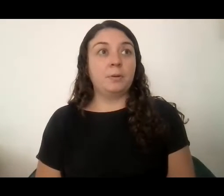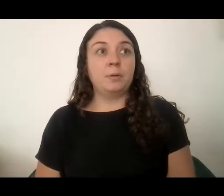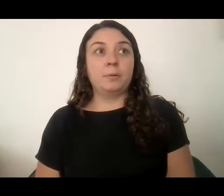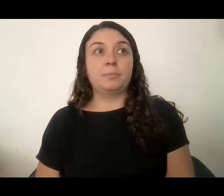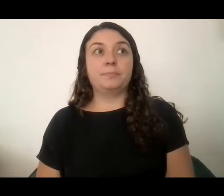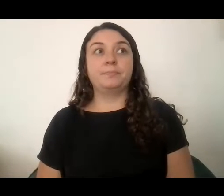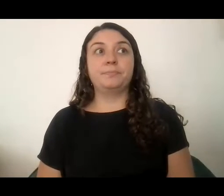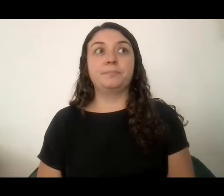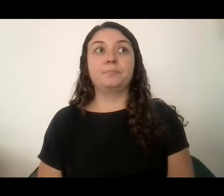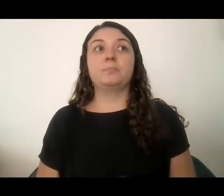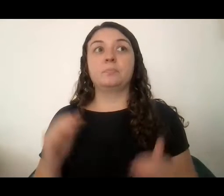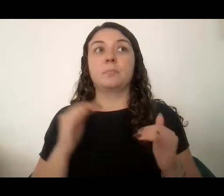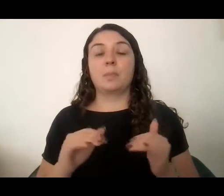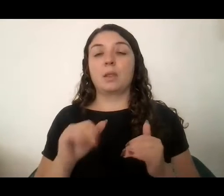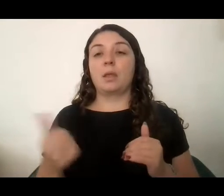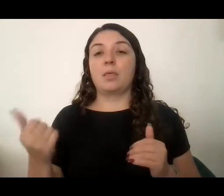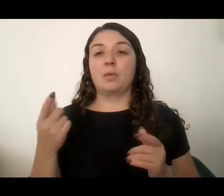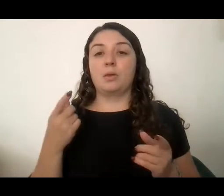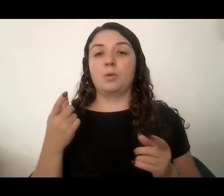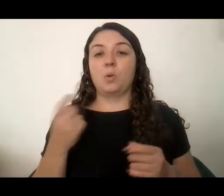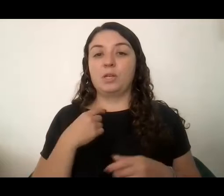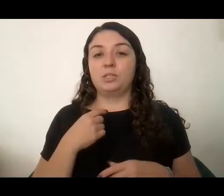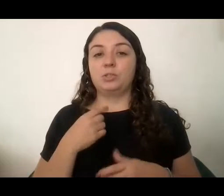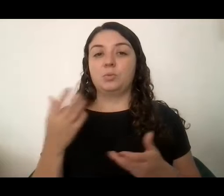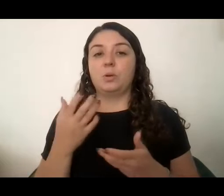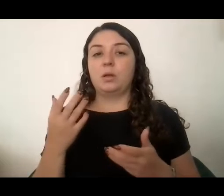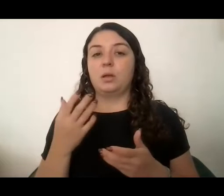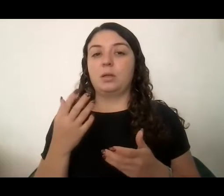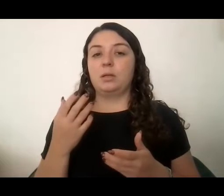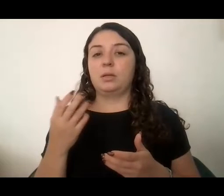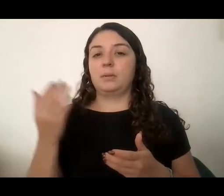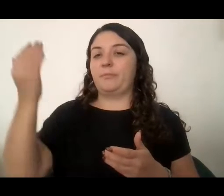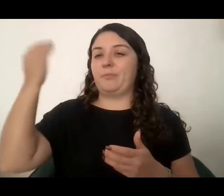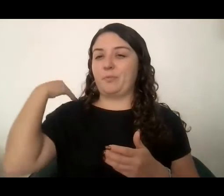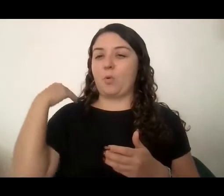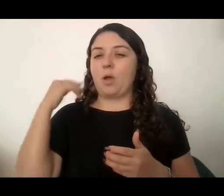question we've got that I think relates to an older slide is what